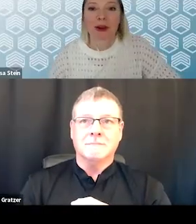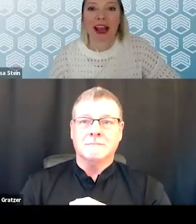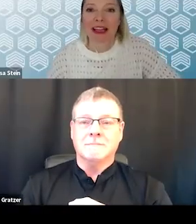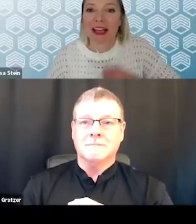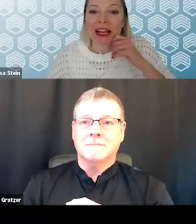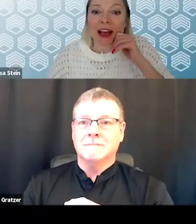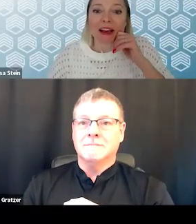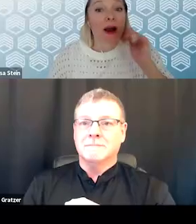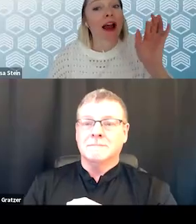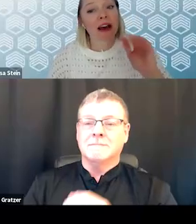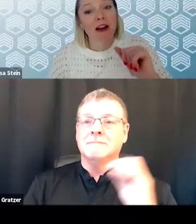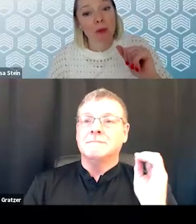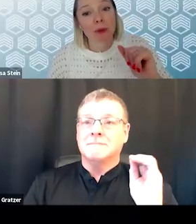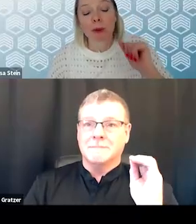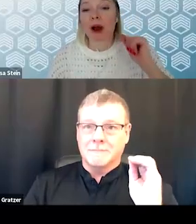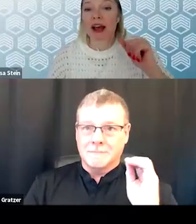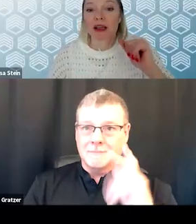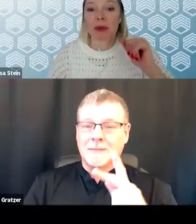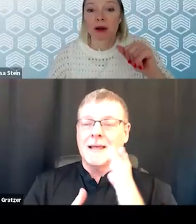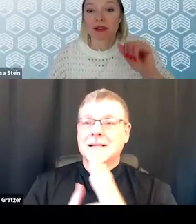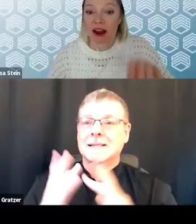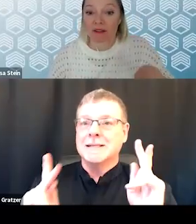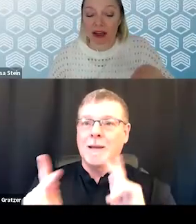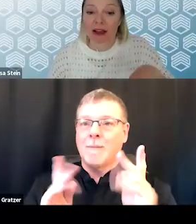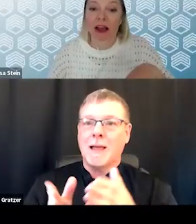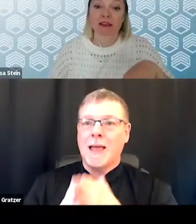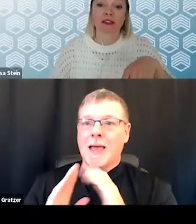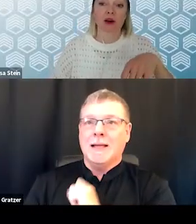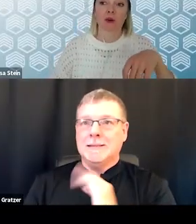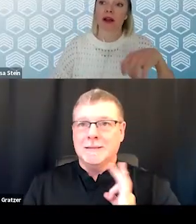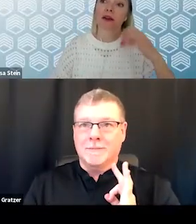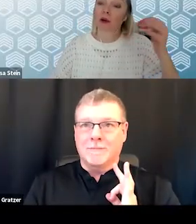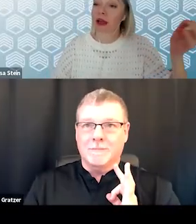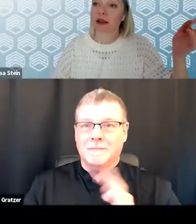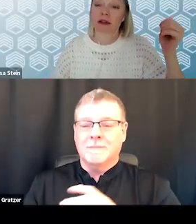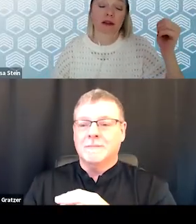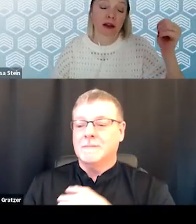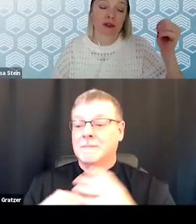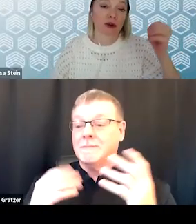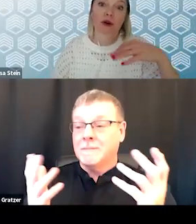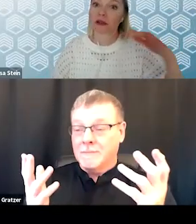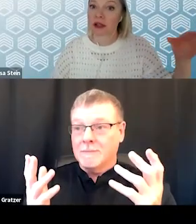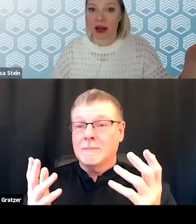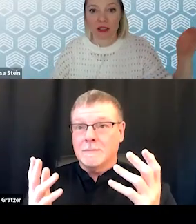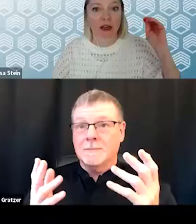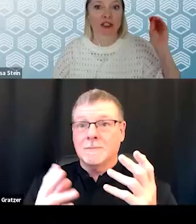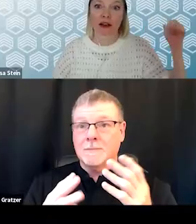Okay. Now, I have had a couple people ask about staffing, and so that is a concern across the nation,